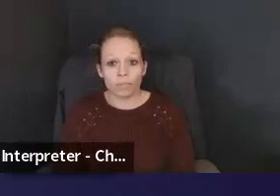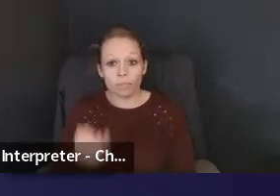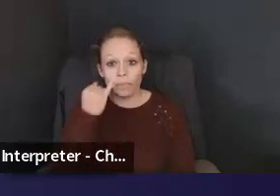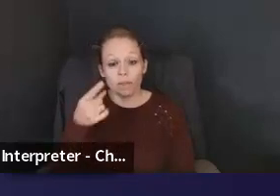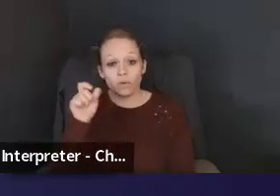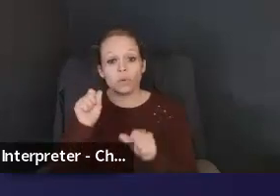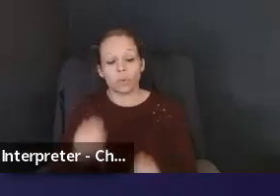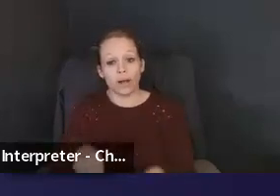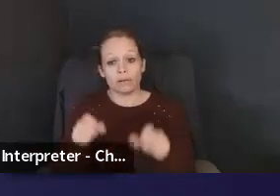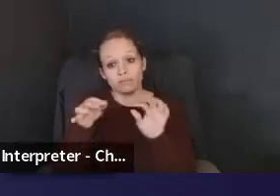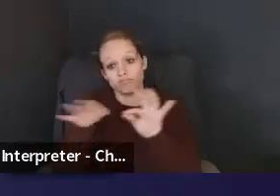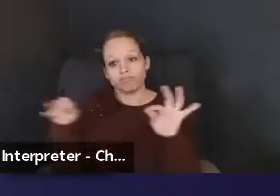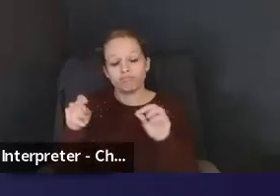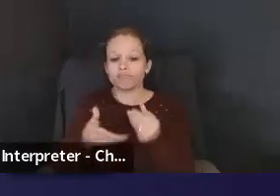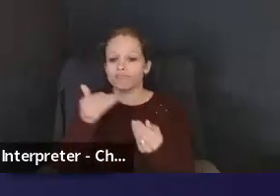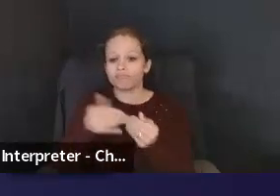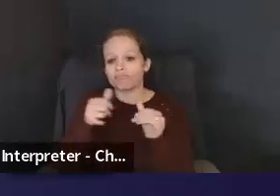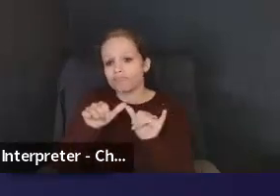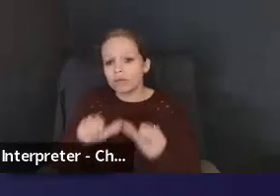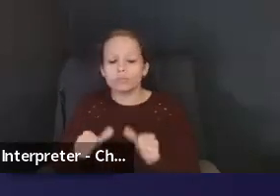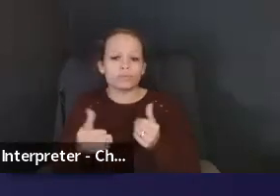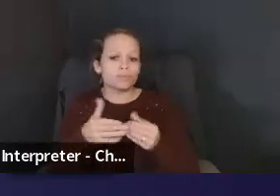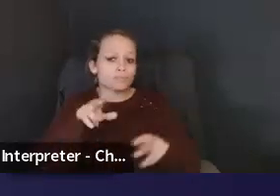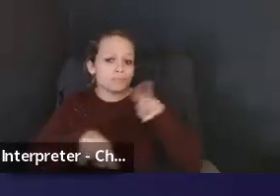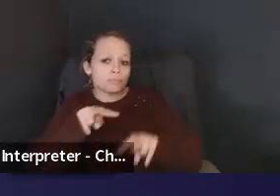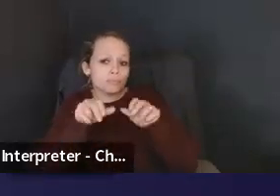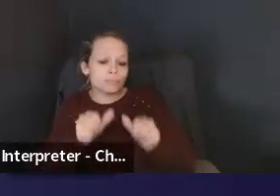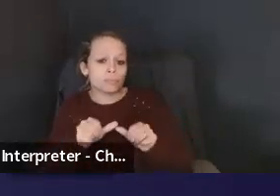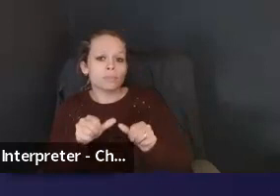that are easy to measure and can be observed then you want to leave that out of this section because